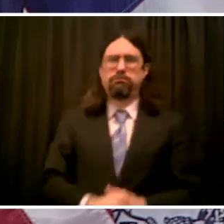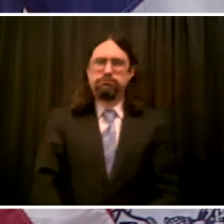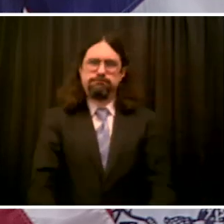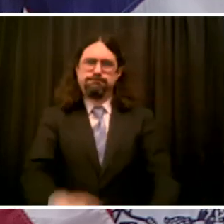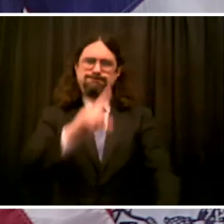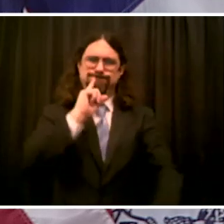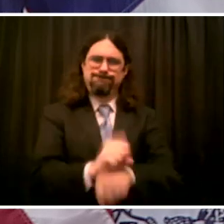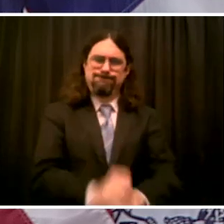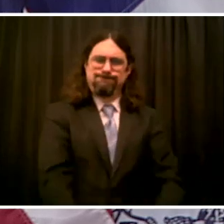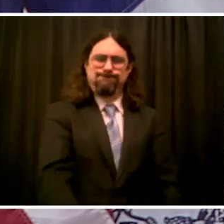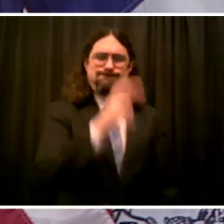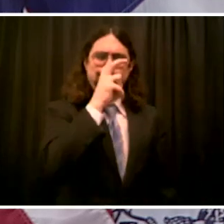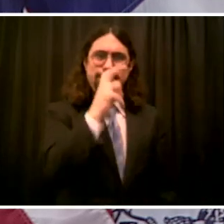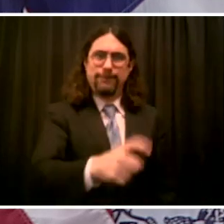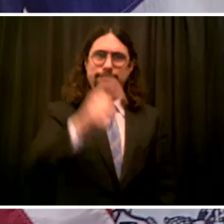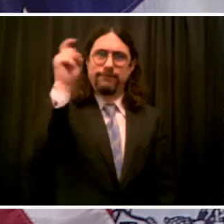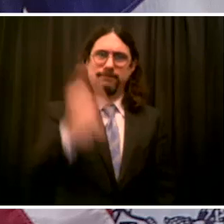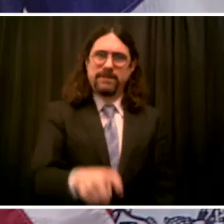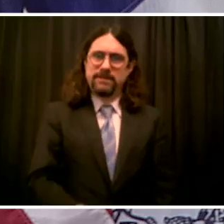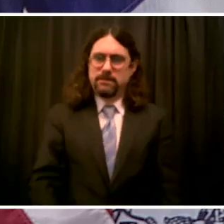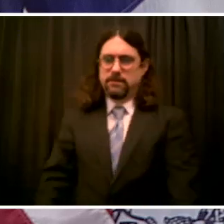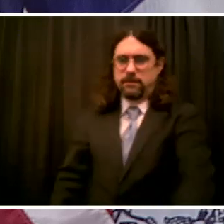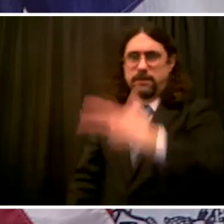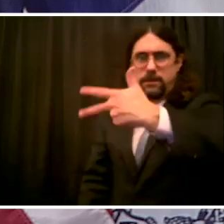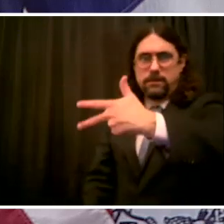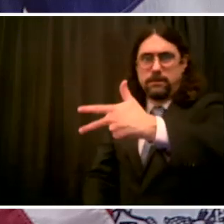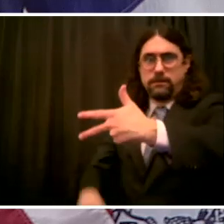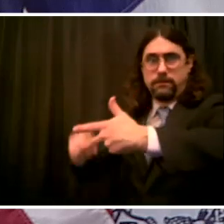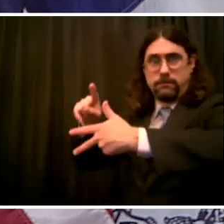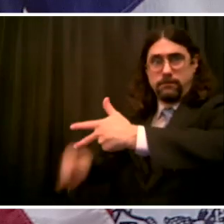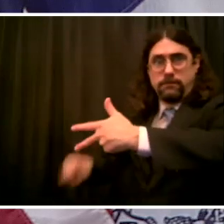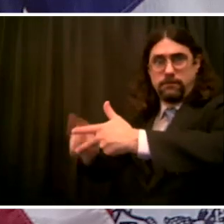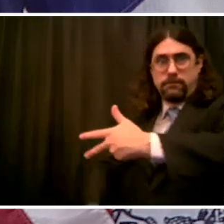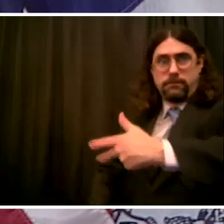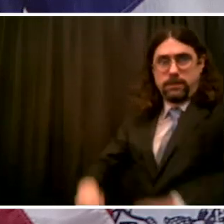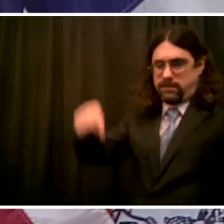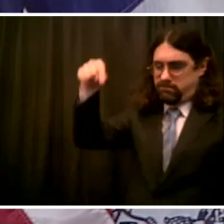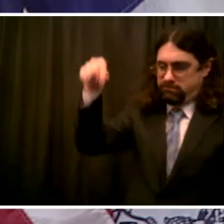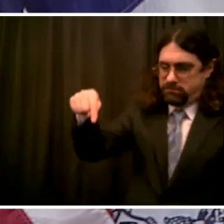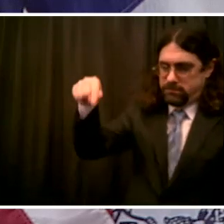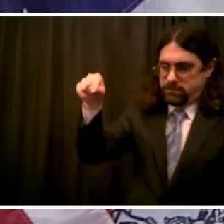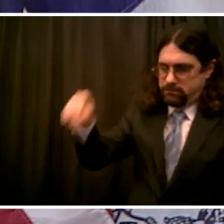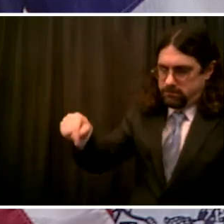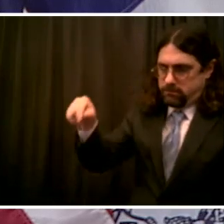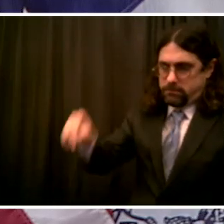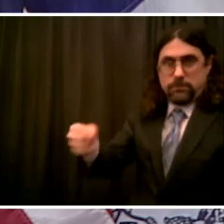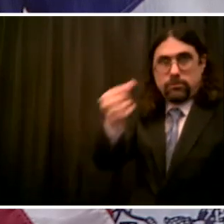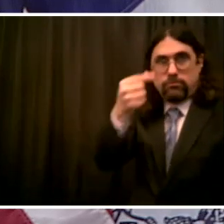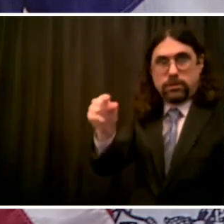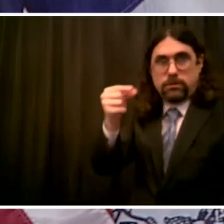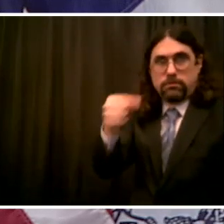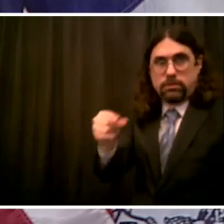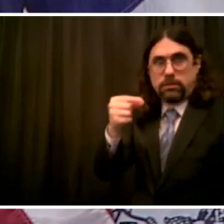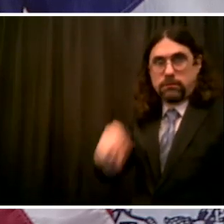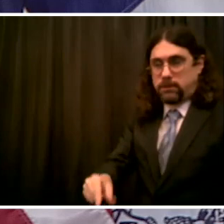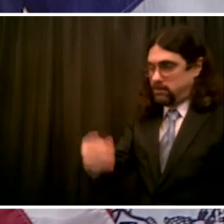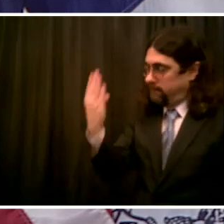WE NEED TO SEE THEM GO DOWN IN UNISON. WE NEEDTH ATTO PHAPEN FOR 10 TO